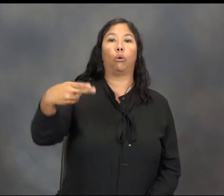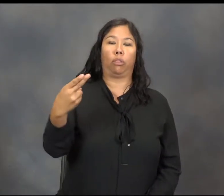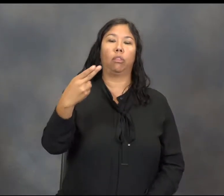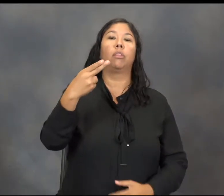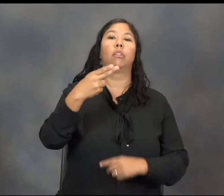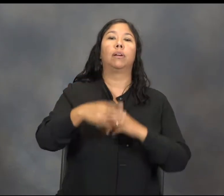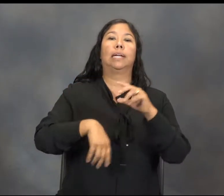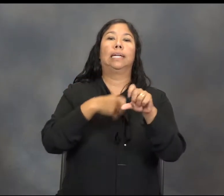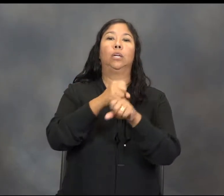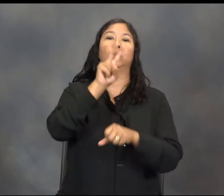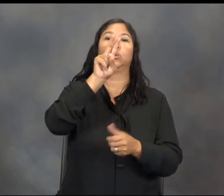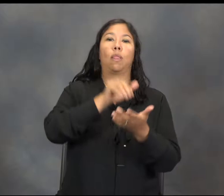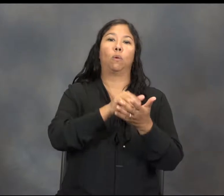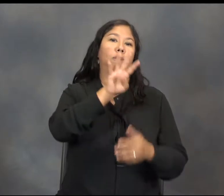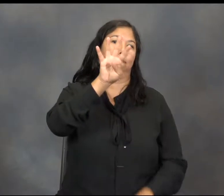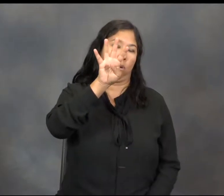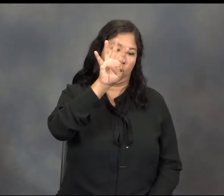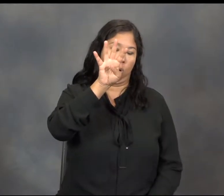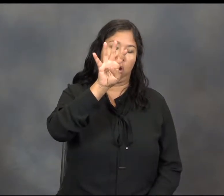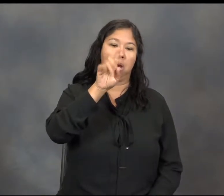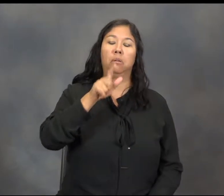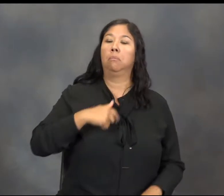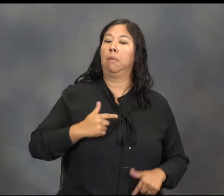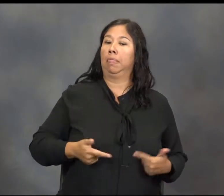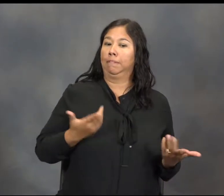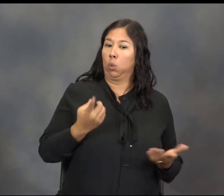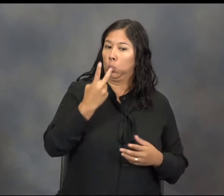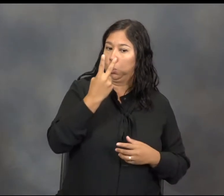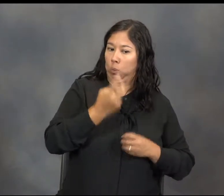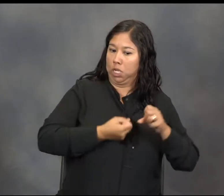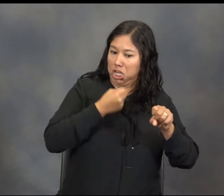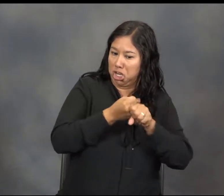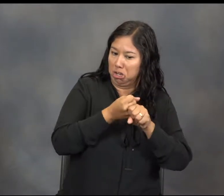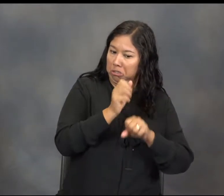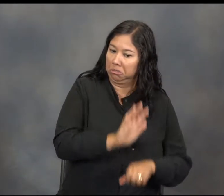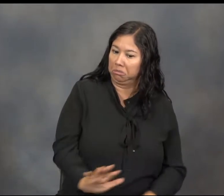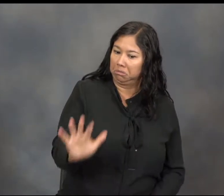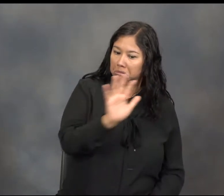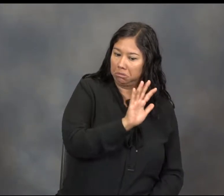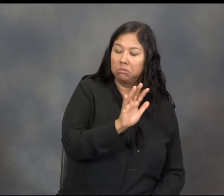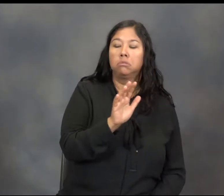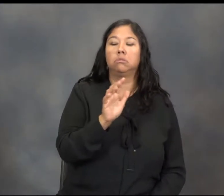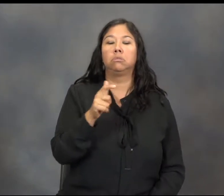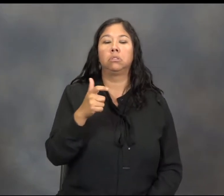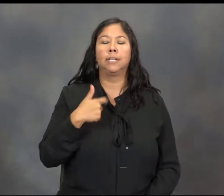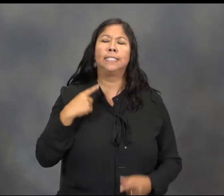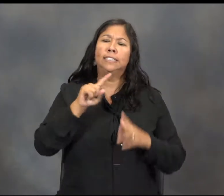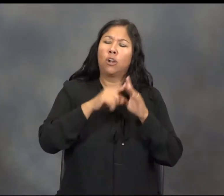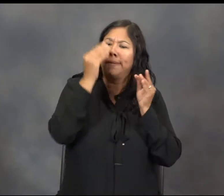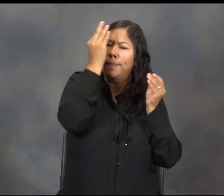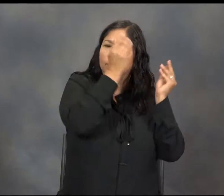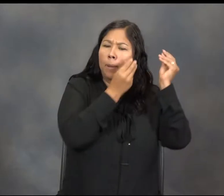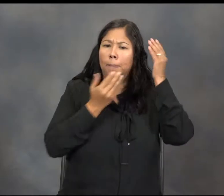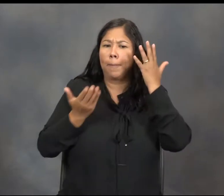After about a year or two here in Duluth, I started thinking about making a change in my career